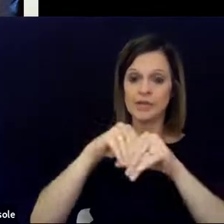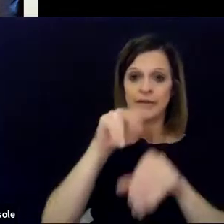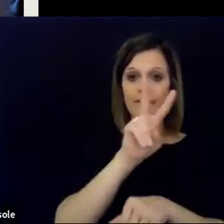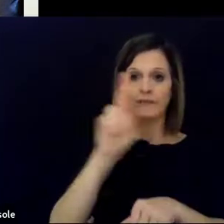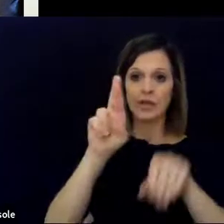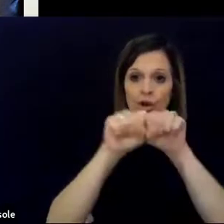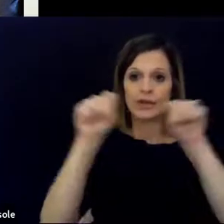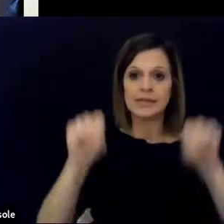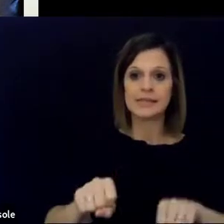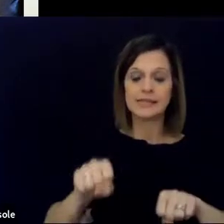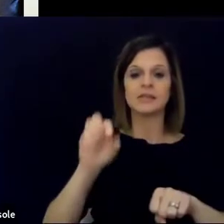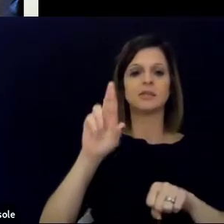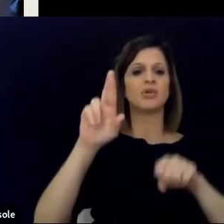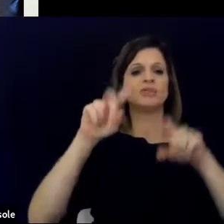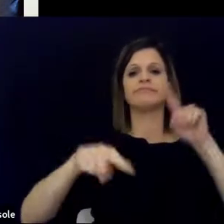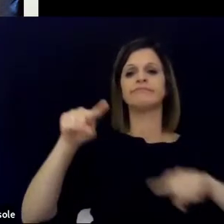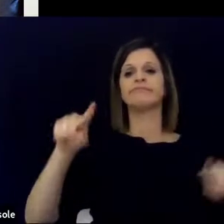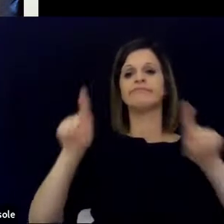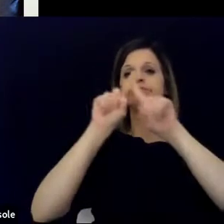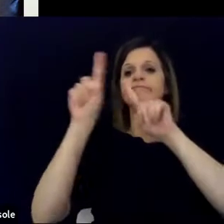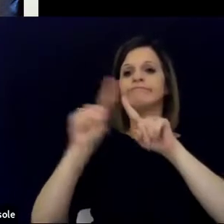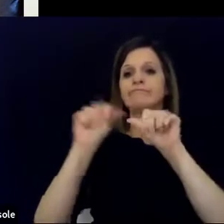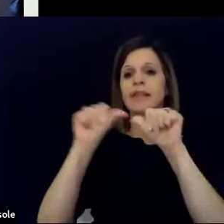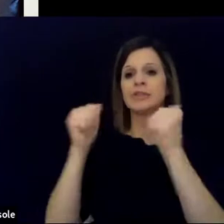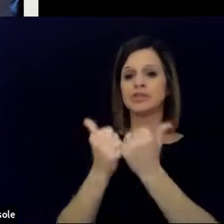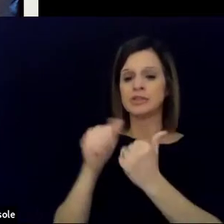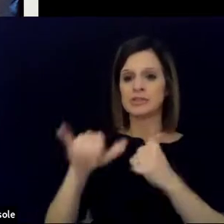of other agencies that are on these webinars typically.